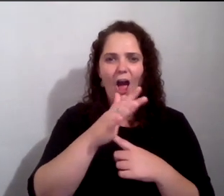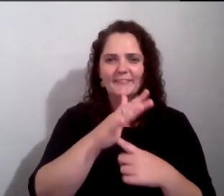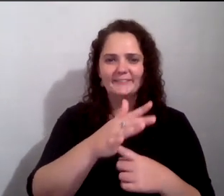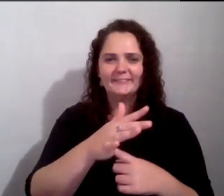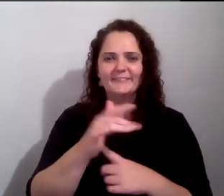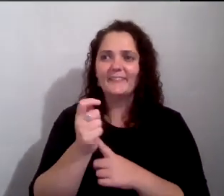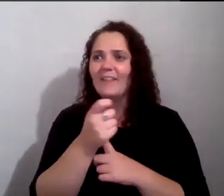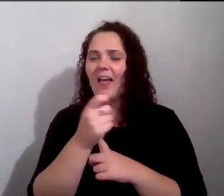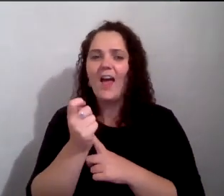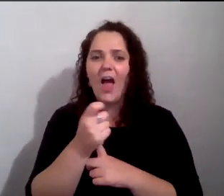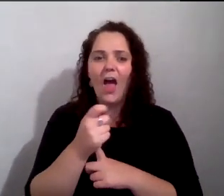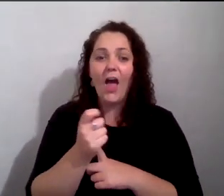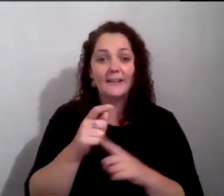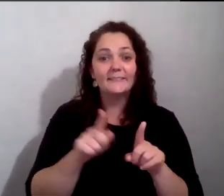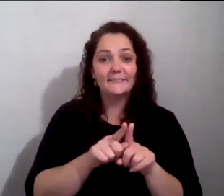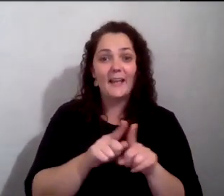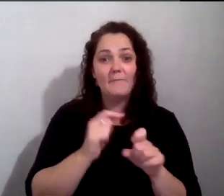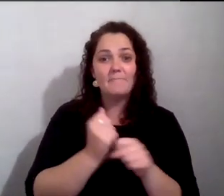was a similar scale, where you can even see the outline of